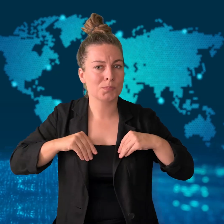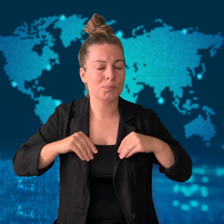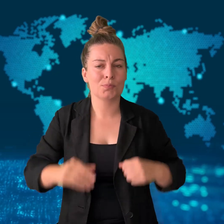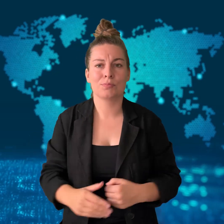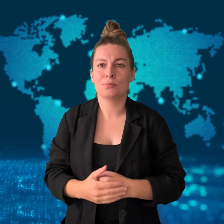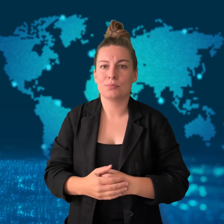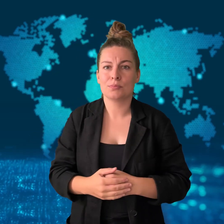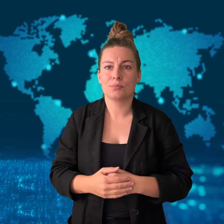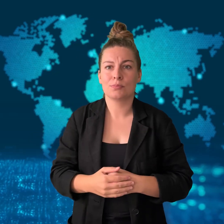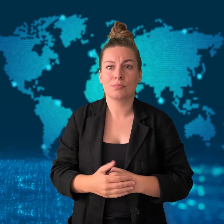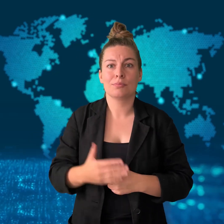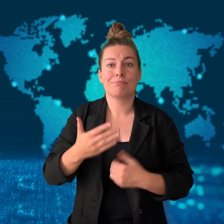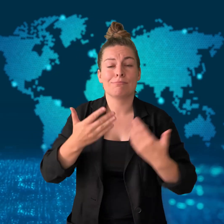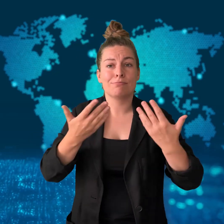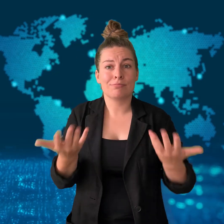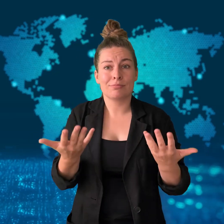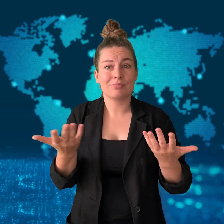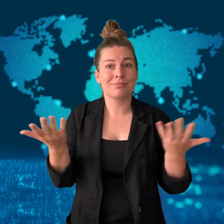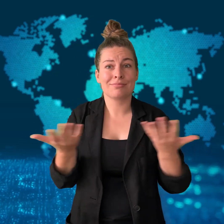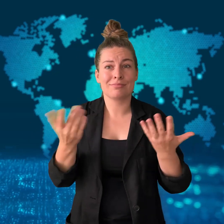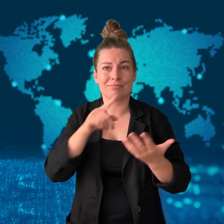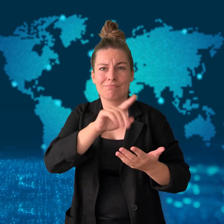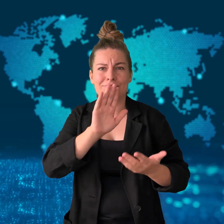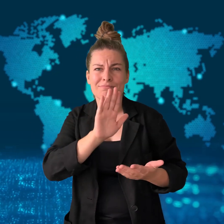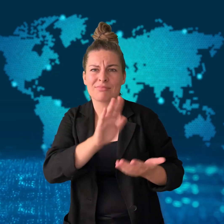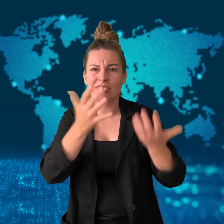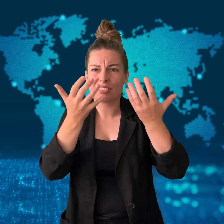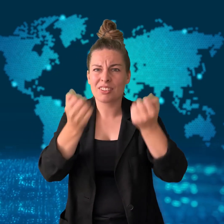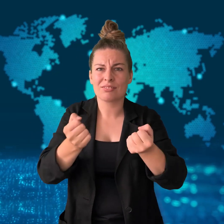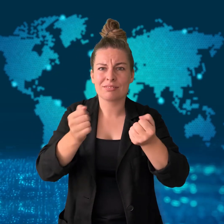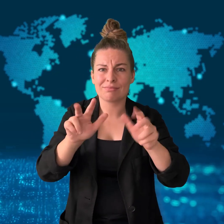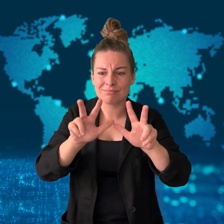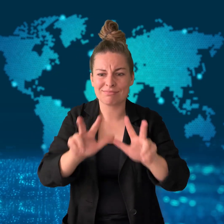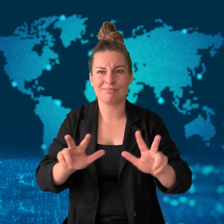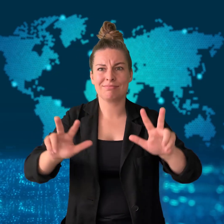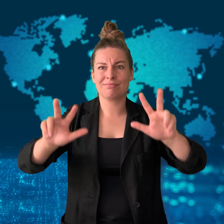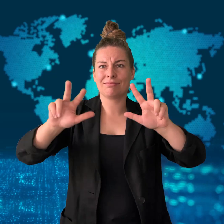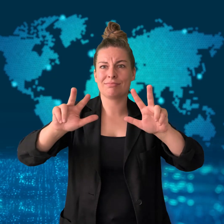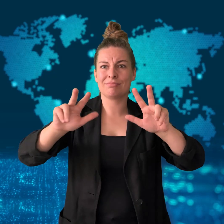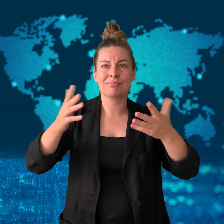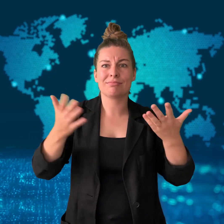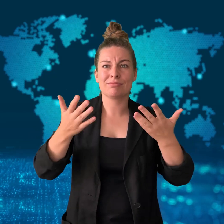Zelensky asked that Russia be stripped of